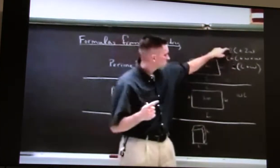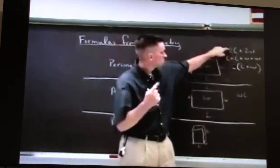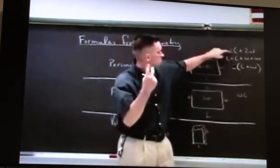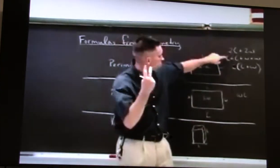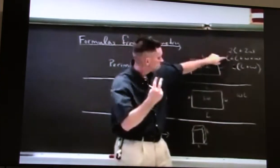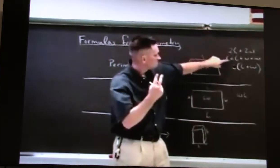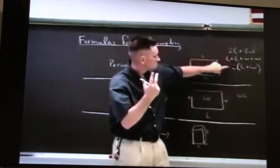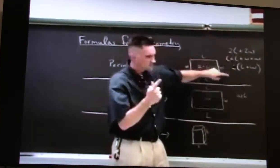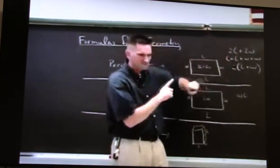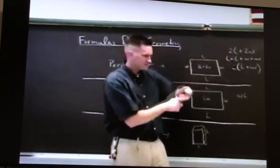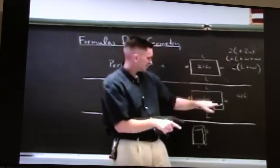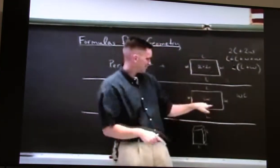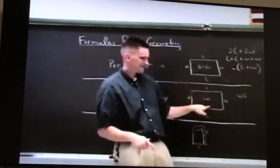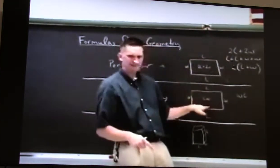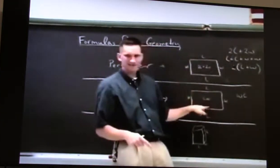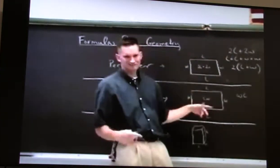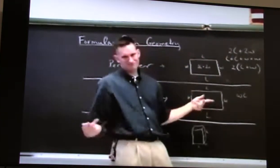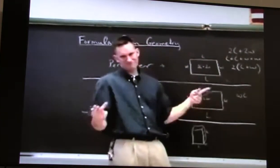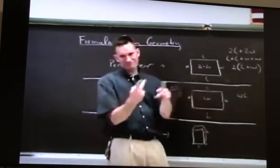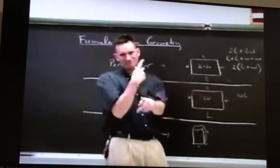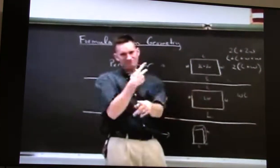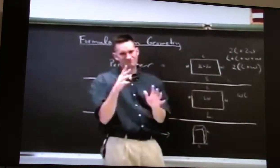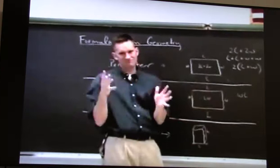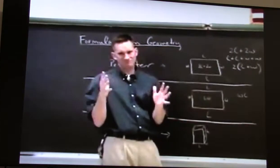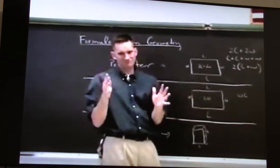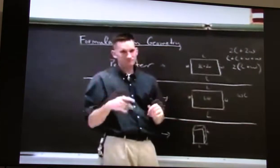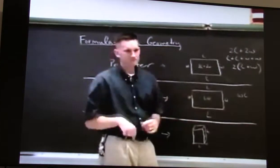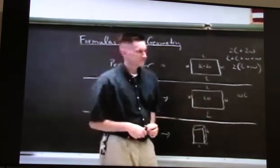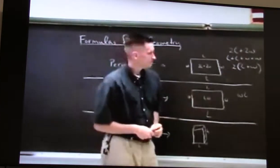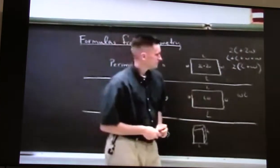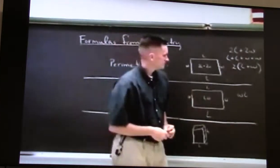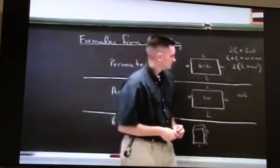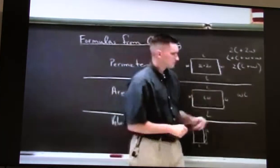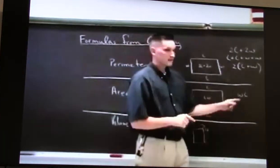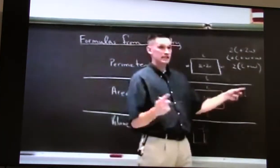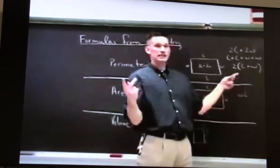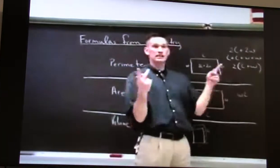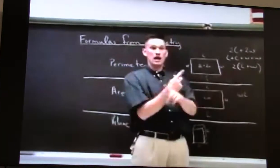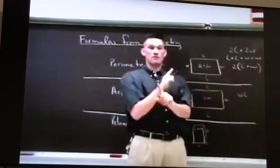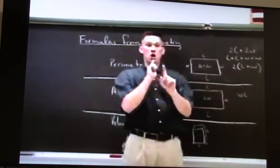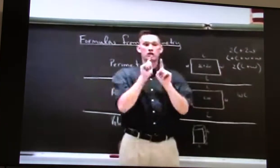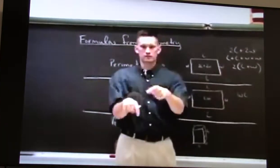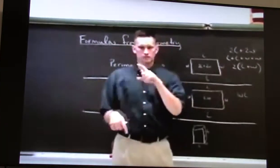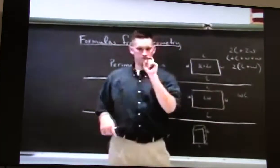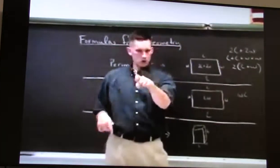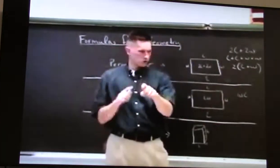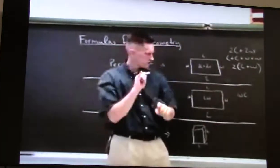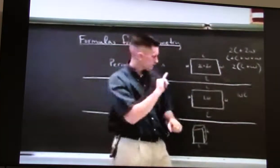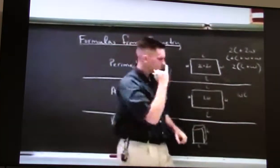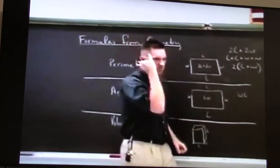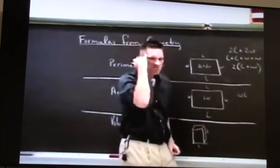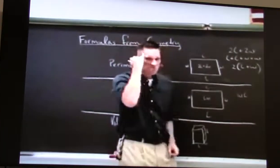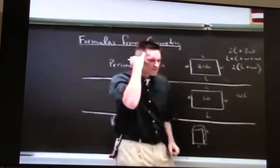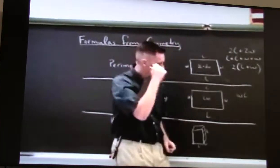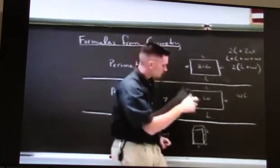that you can use that will give you the area.